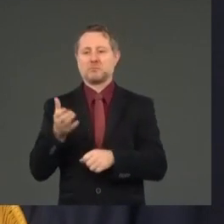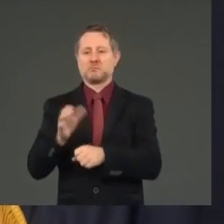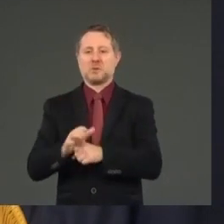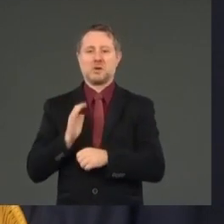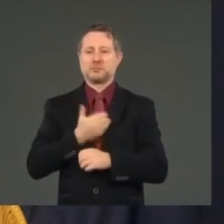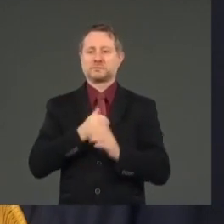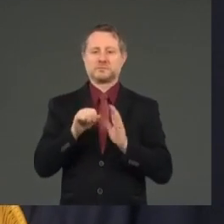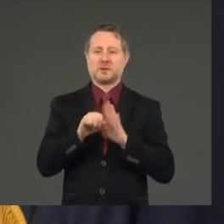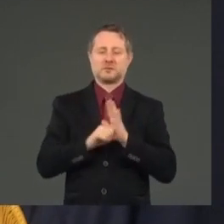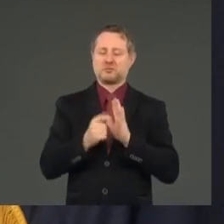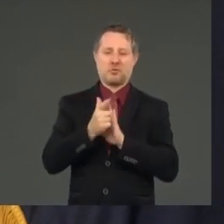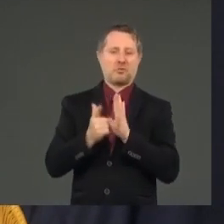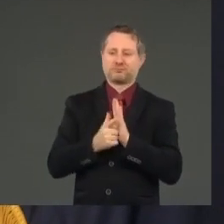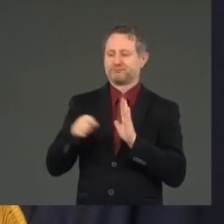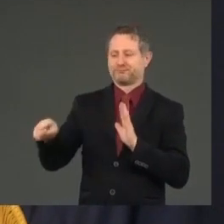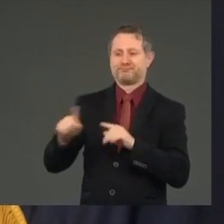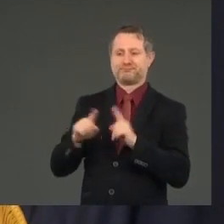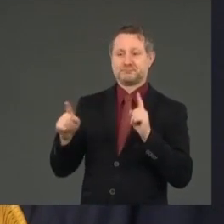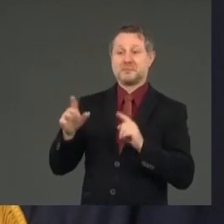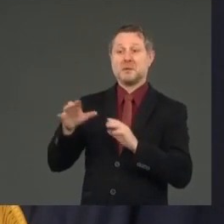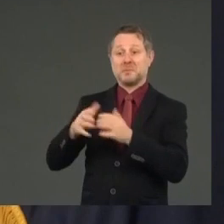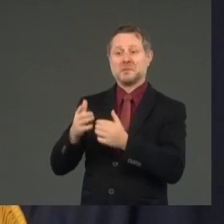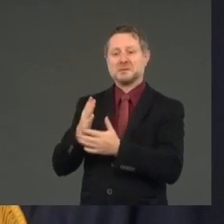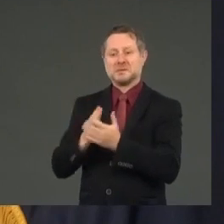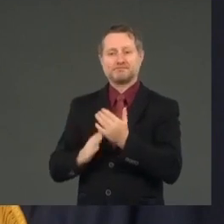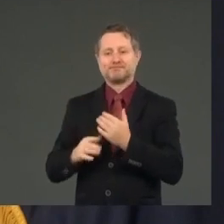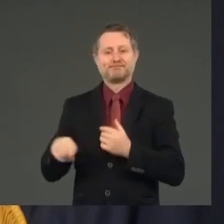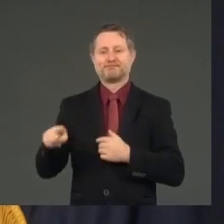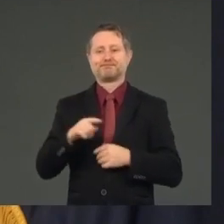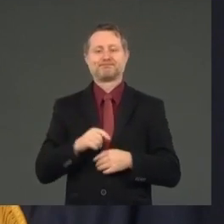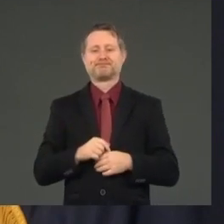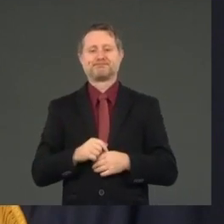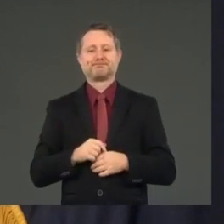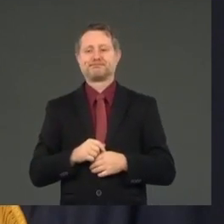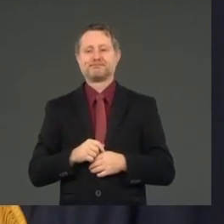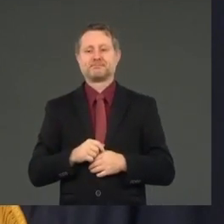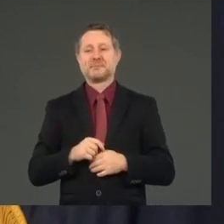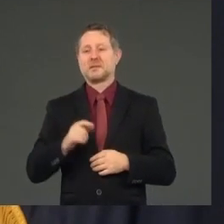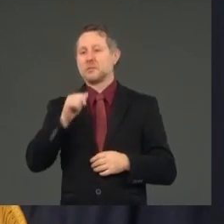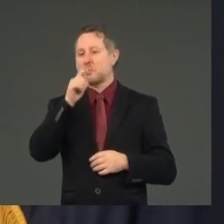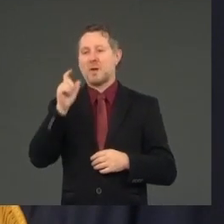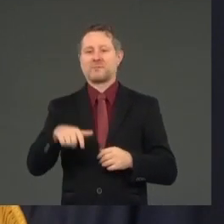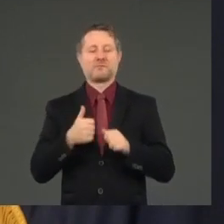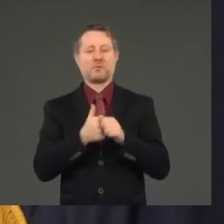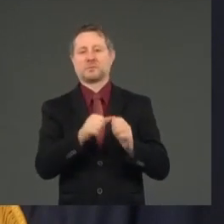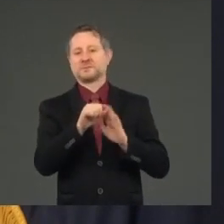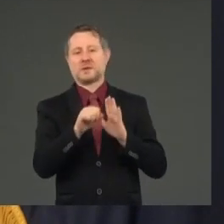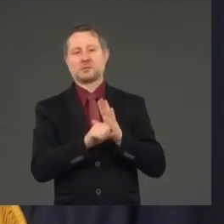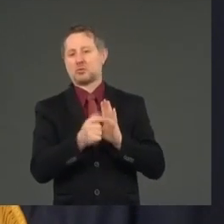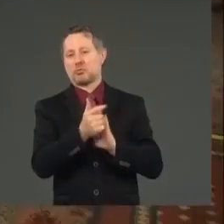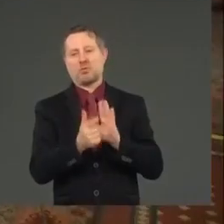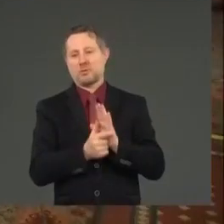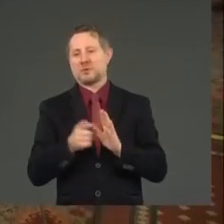THEY'RE NATIONS. SO THEY ARE NOT BOUND BY STATE LAWS. SOME OF THE TRIBES ARE.